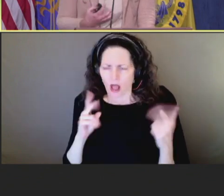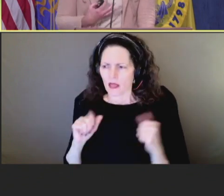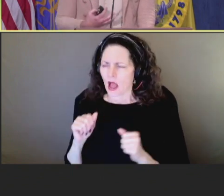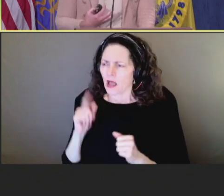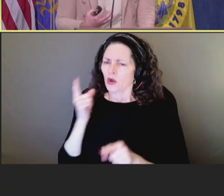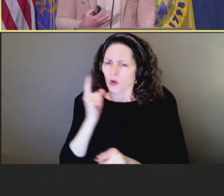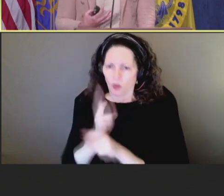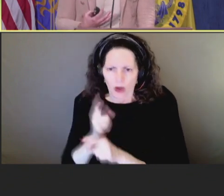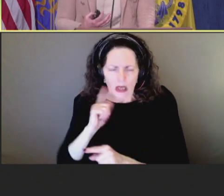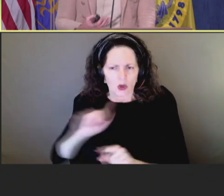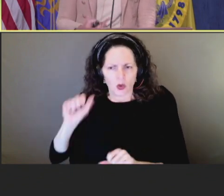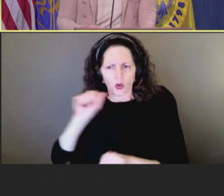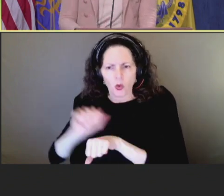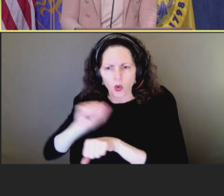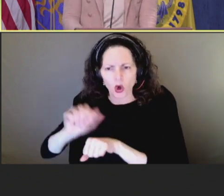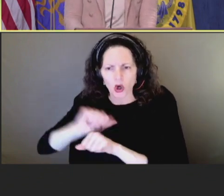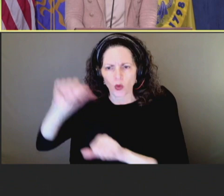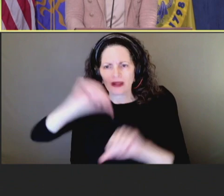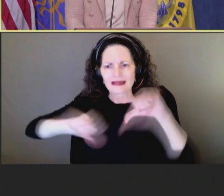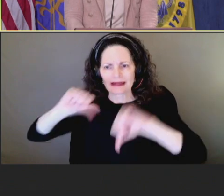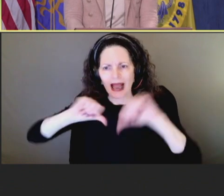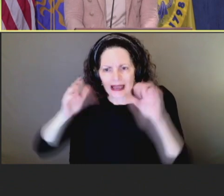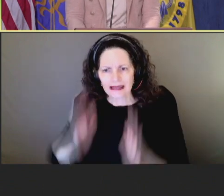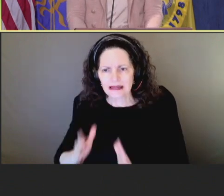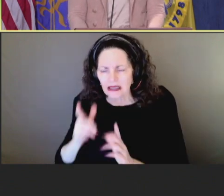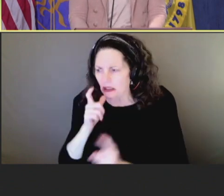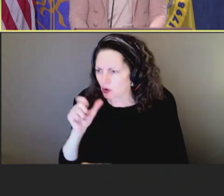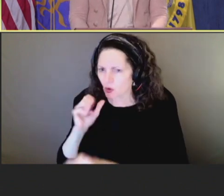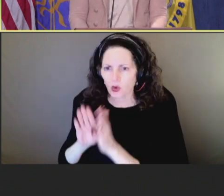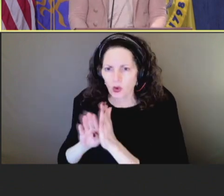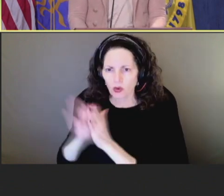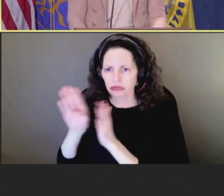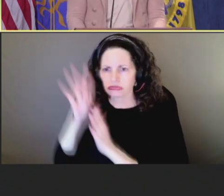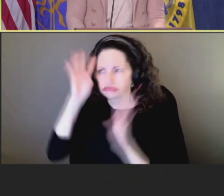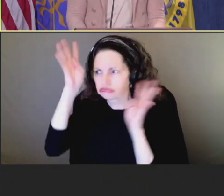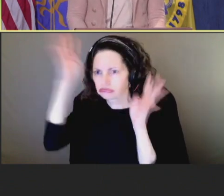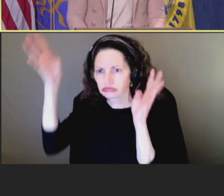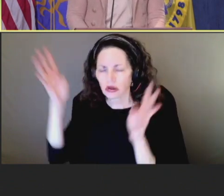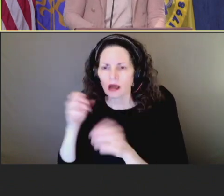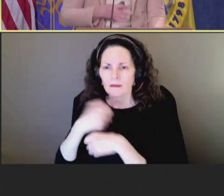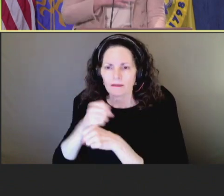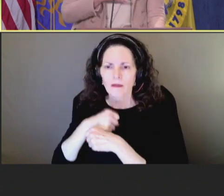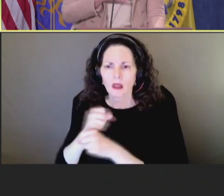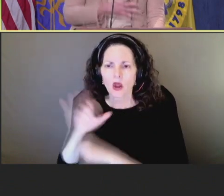the scientists who were developing COVID vaccines. And so, his question is really,